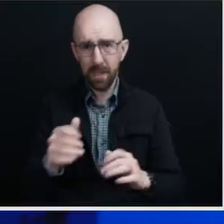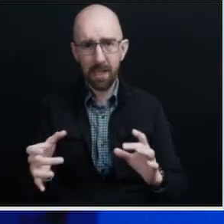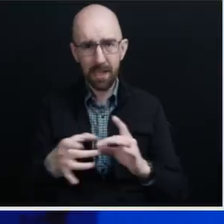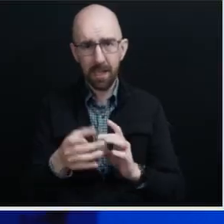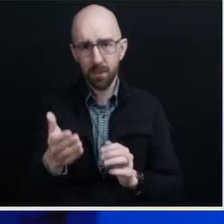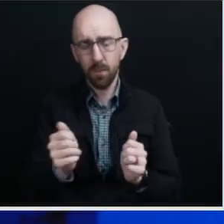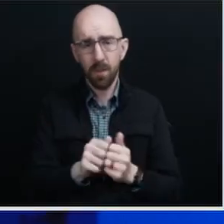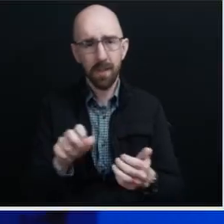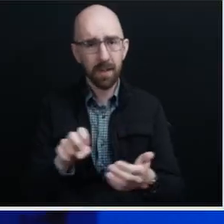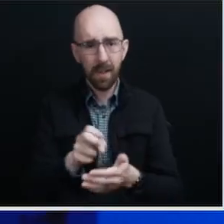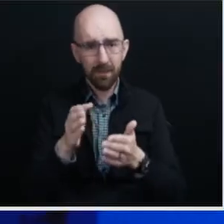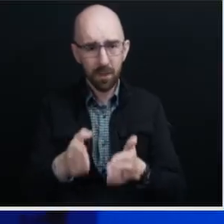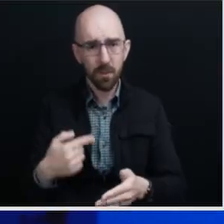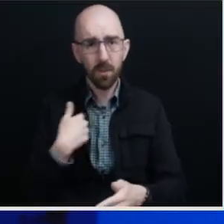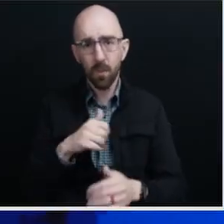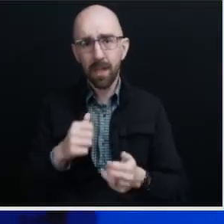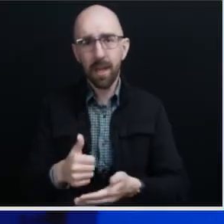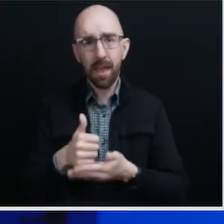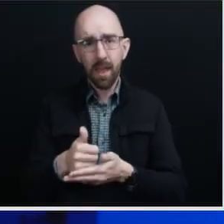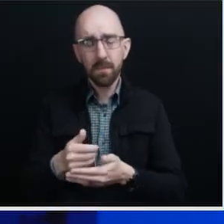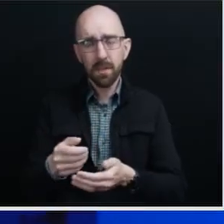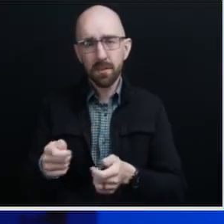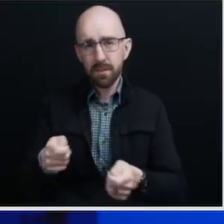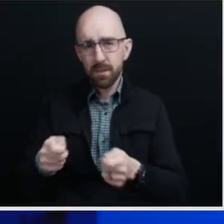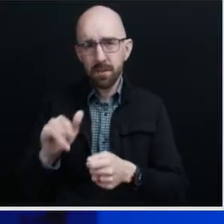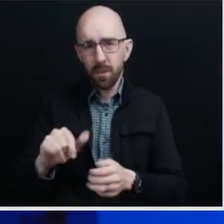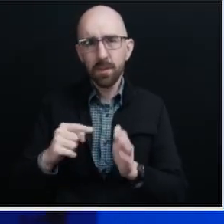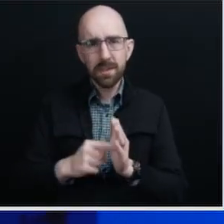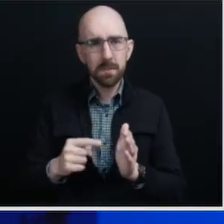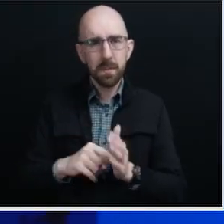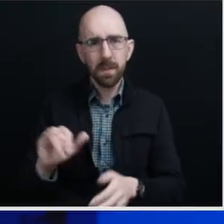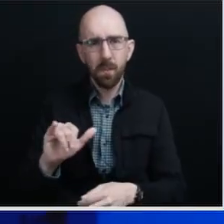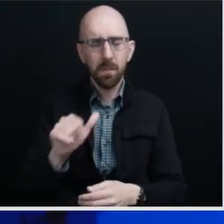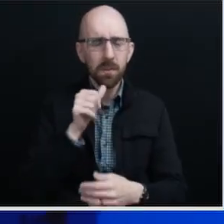and we can help triage those symptoms as well. But don't wait. get it checked out if you notice